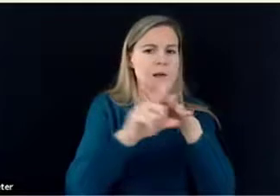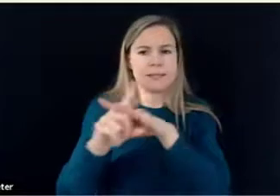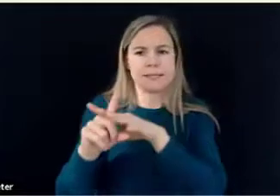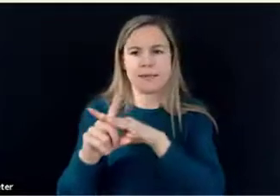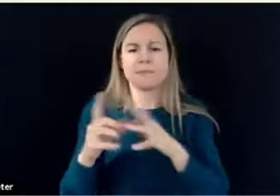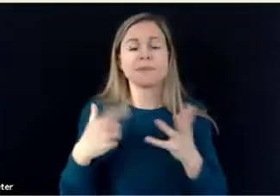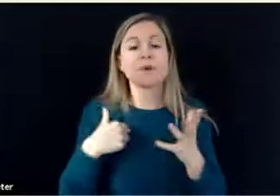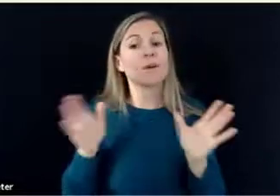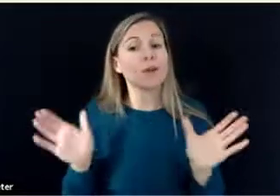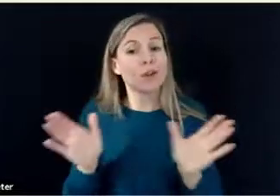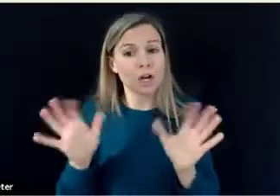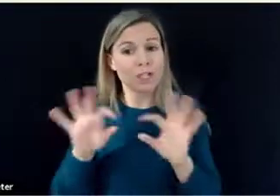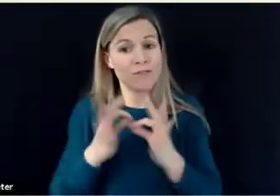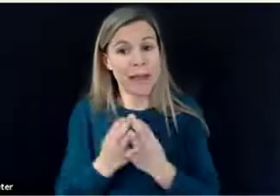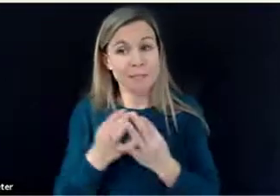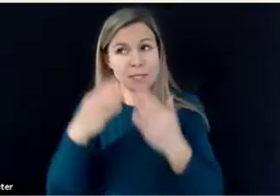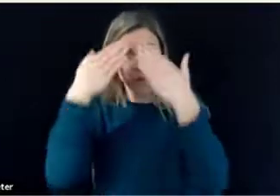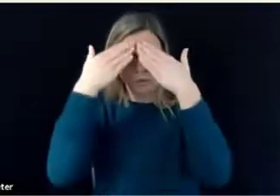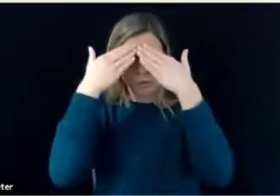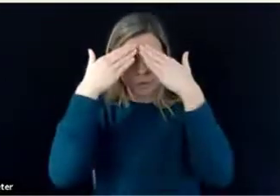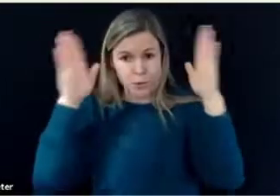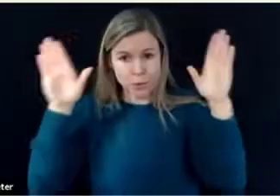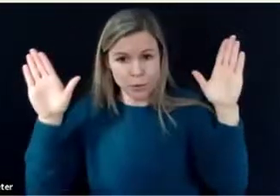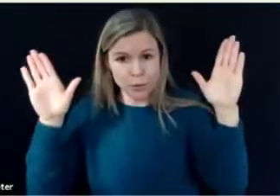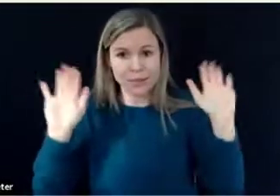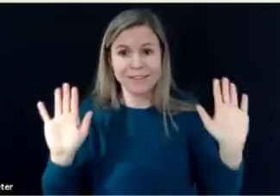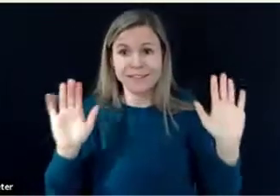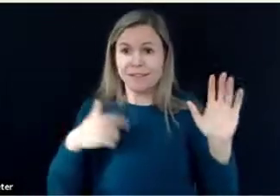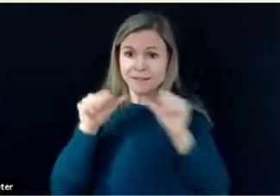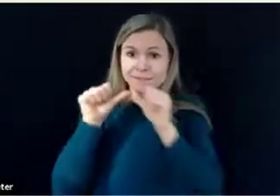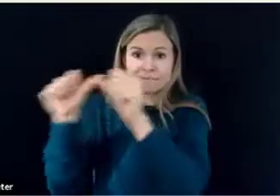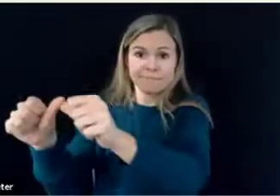encourage providers to really look